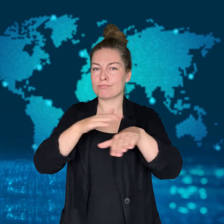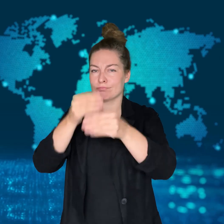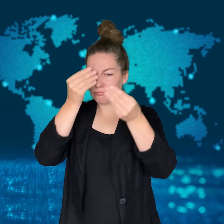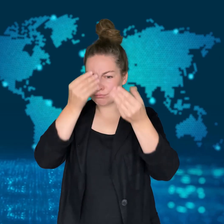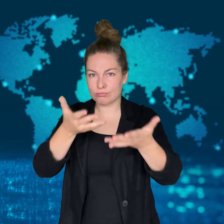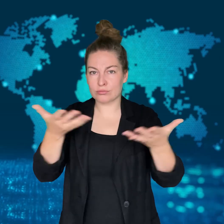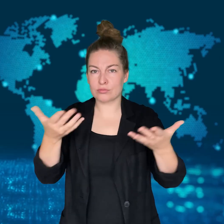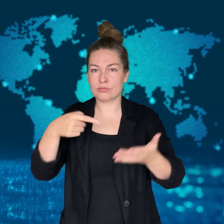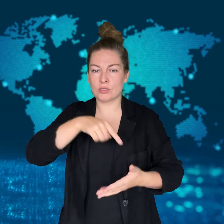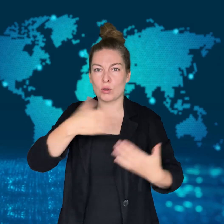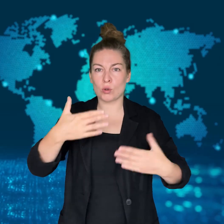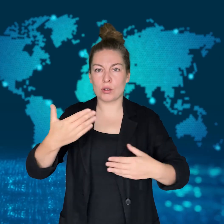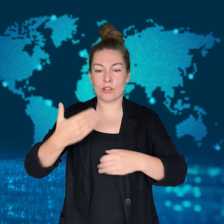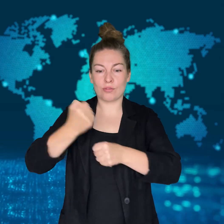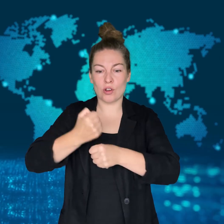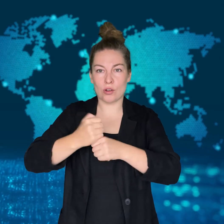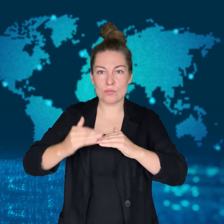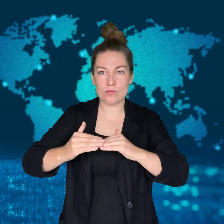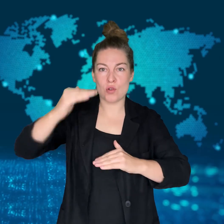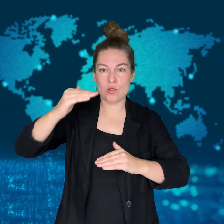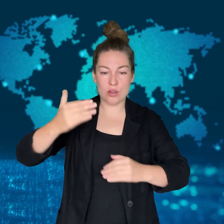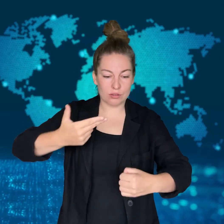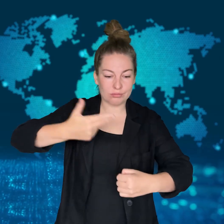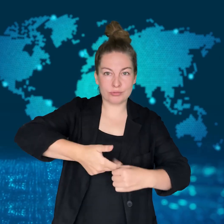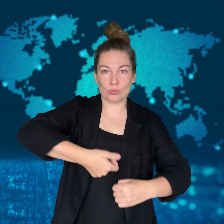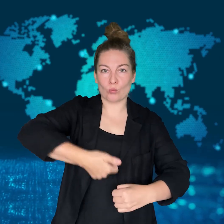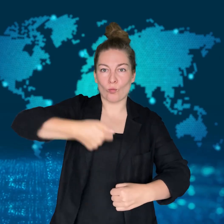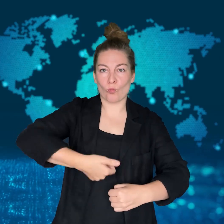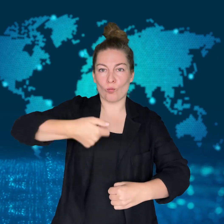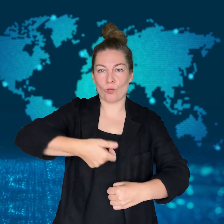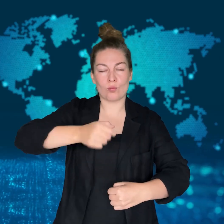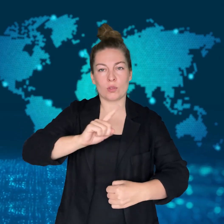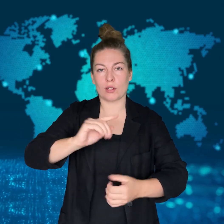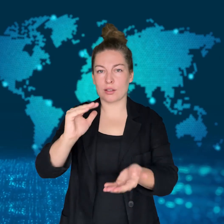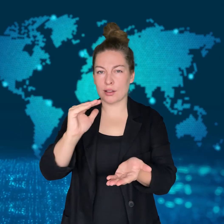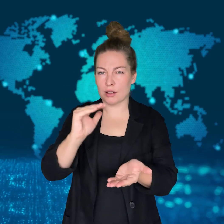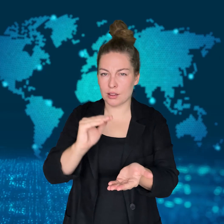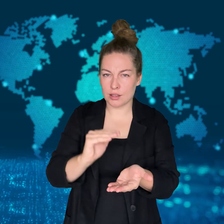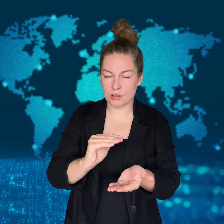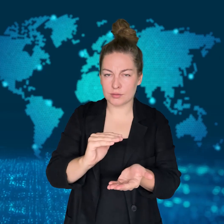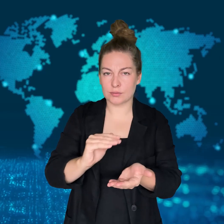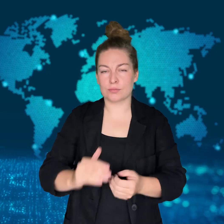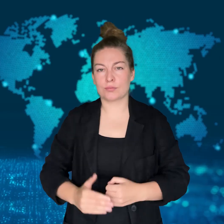The cut, which will be equal to a million gallons per day,